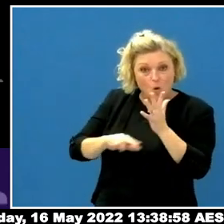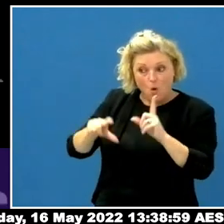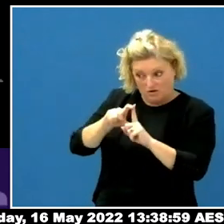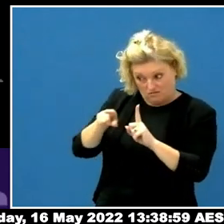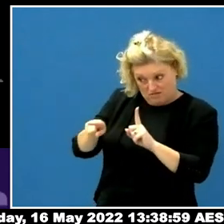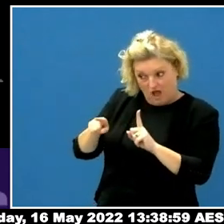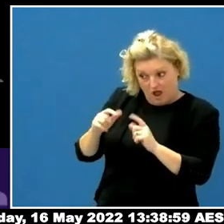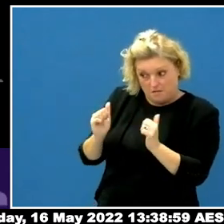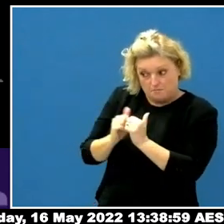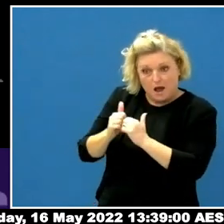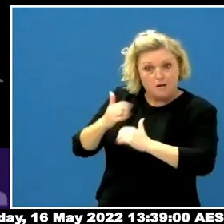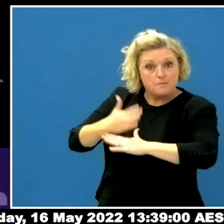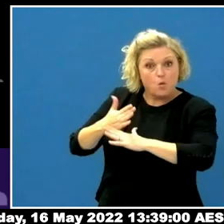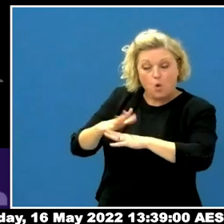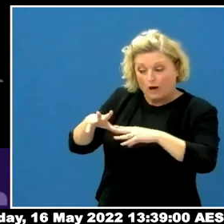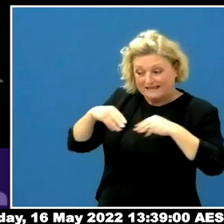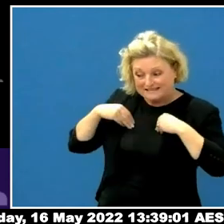Why was that?